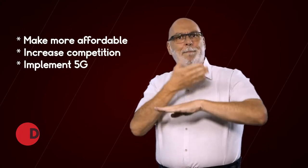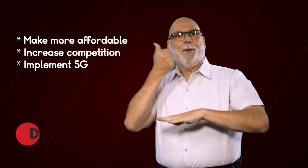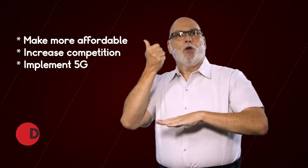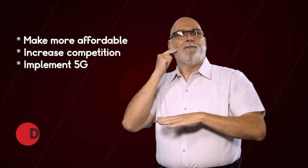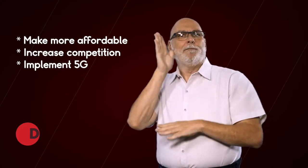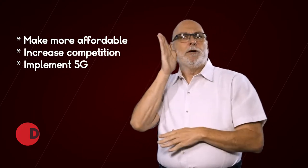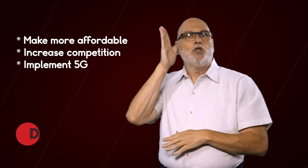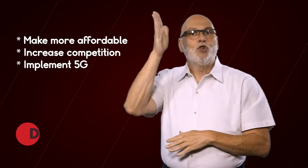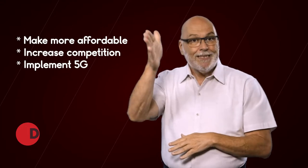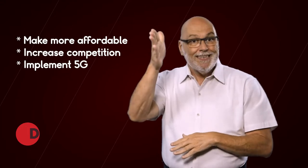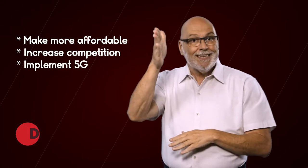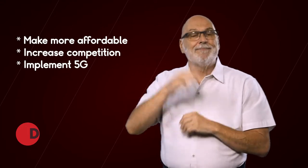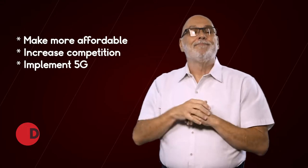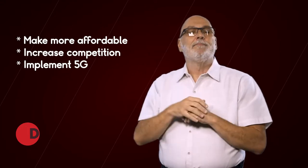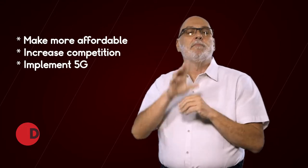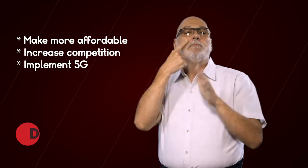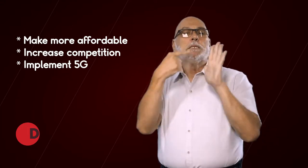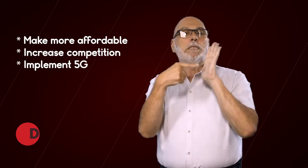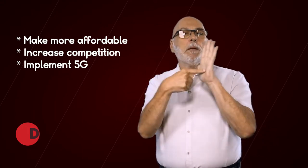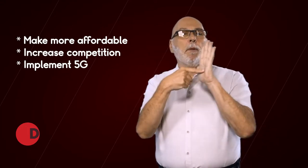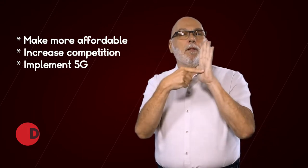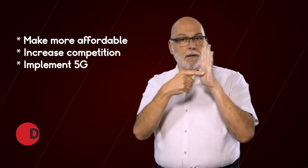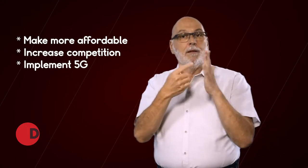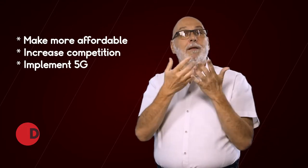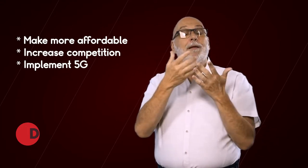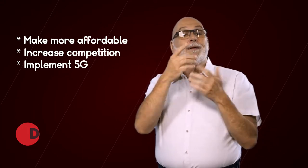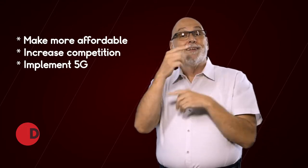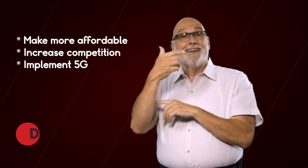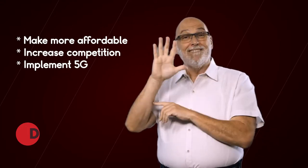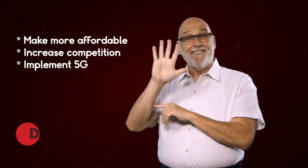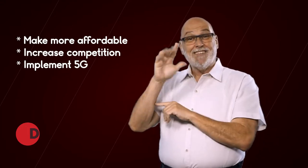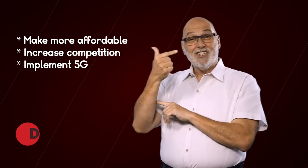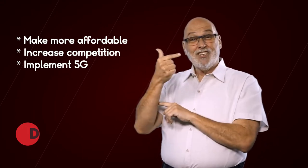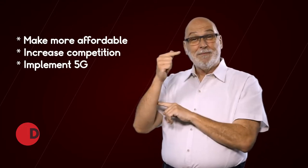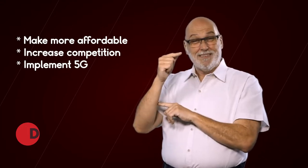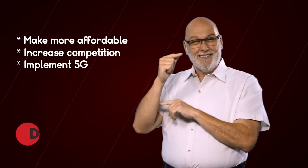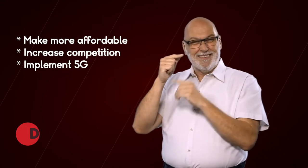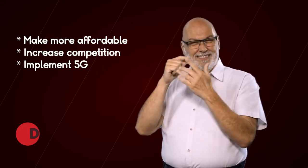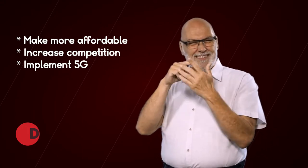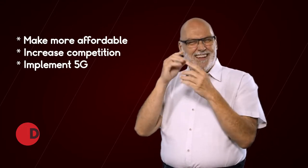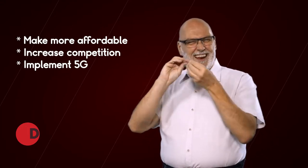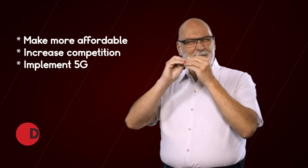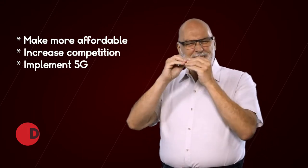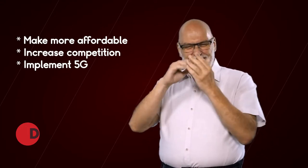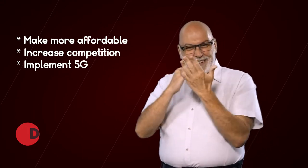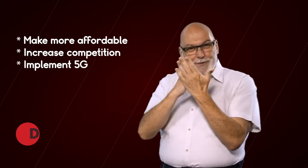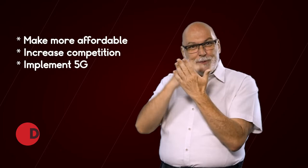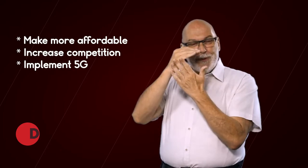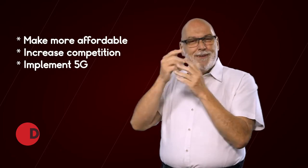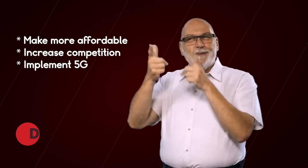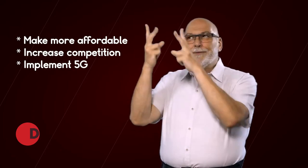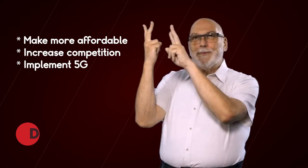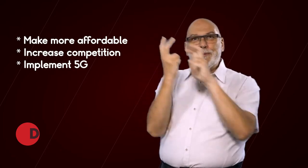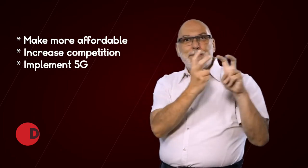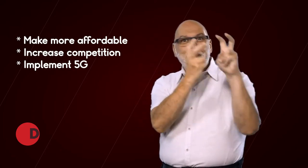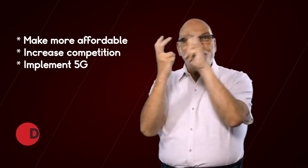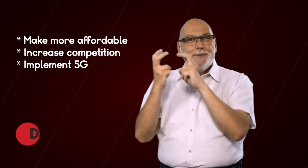they need to do to prepare for the future,